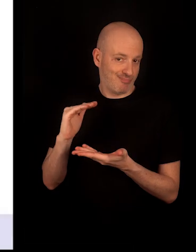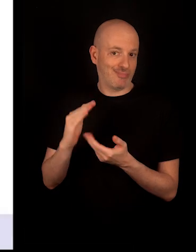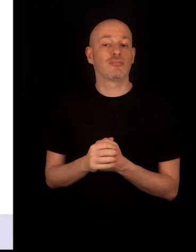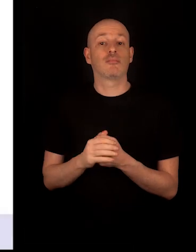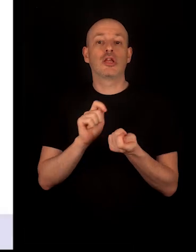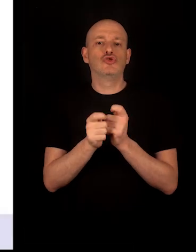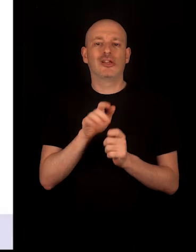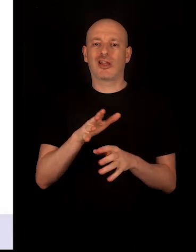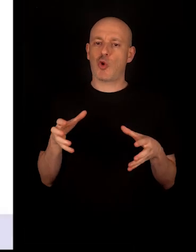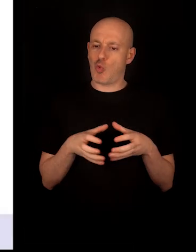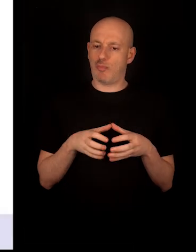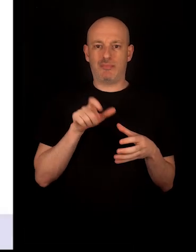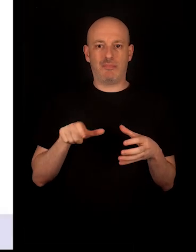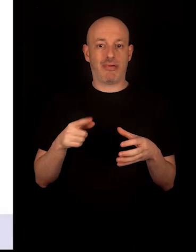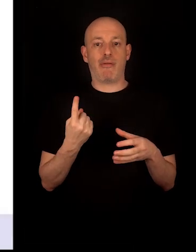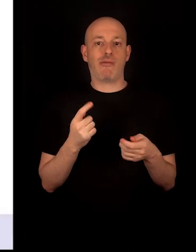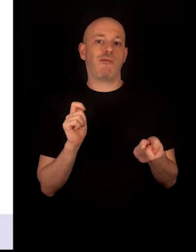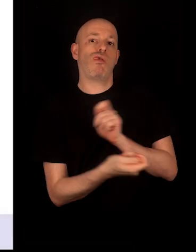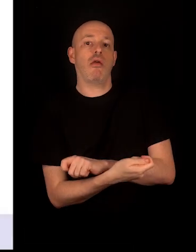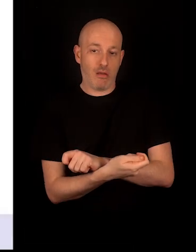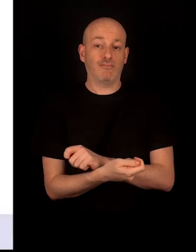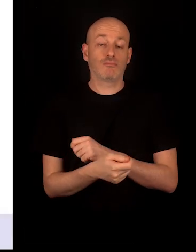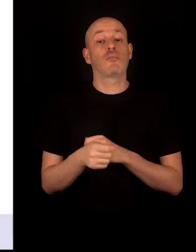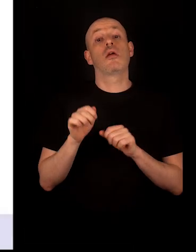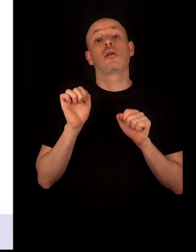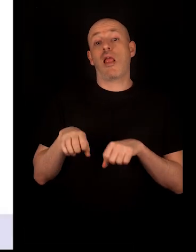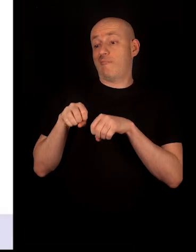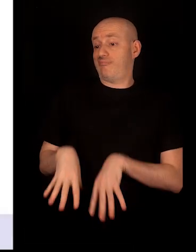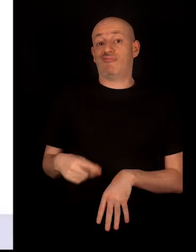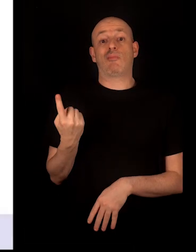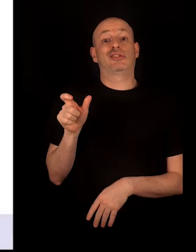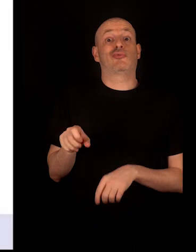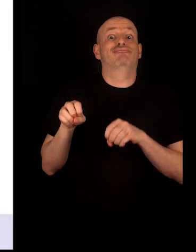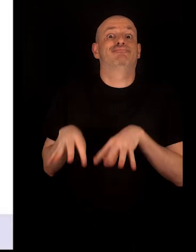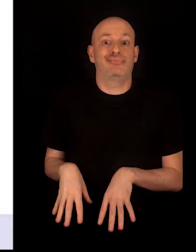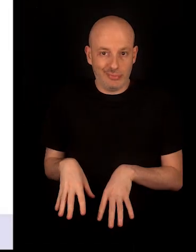Then, changes to group members: you can have a dropout of a group member,